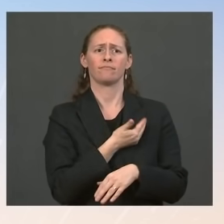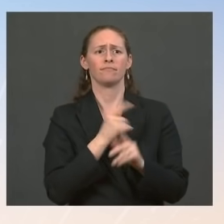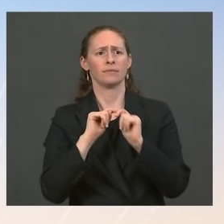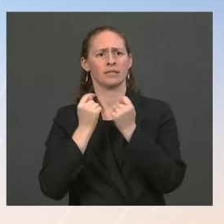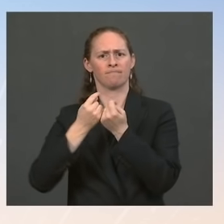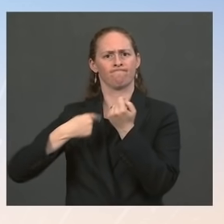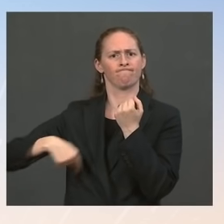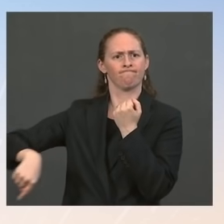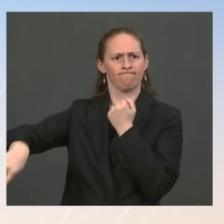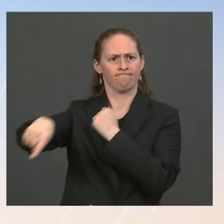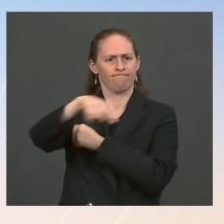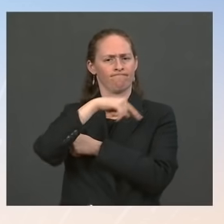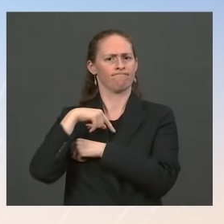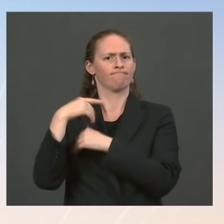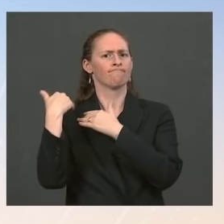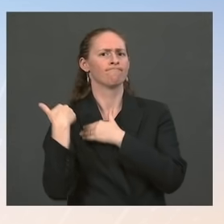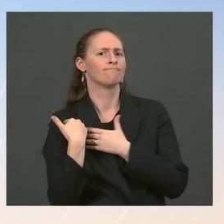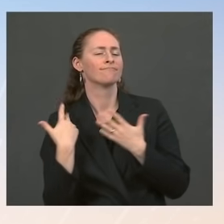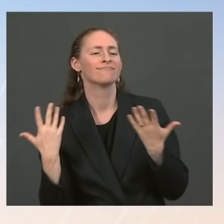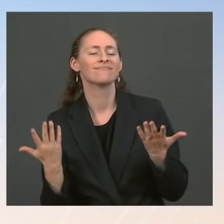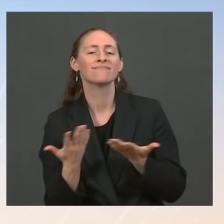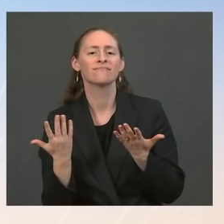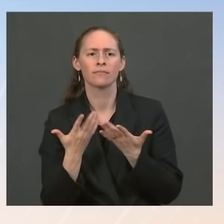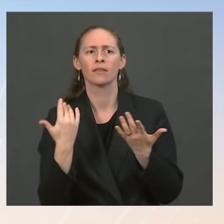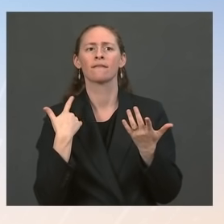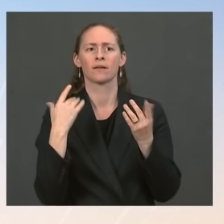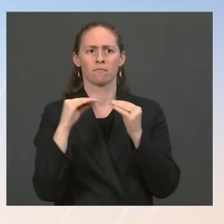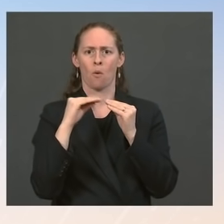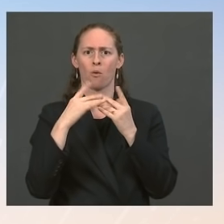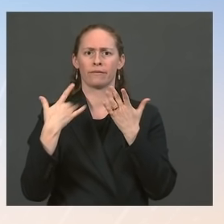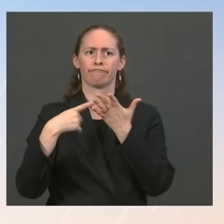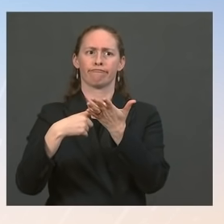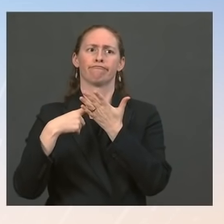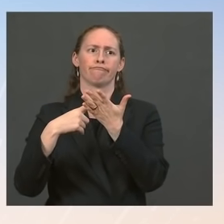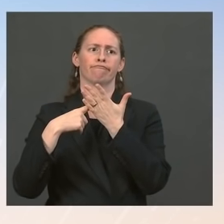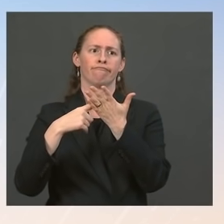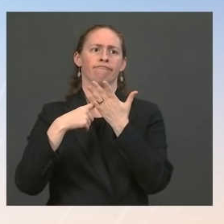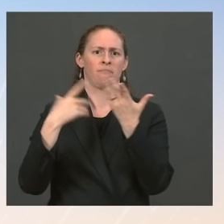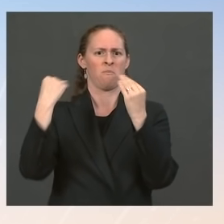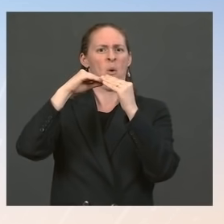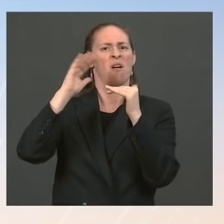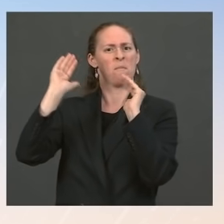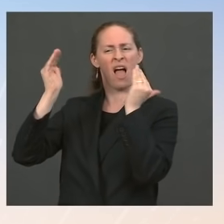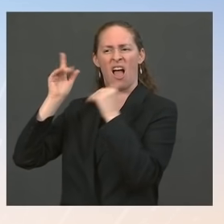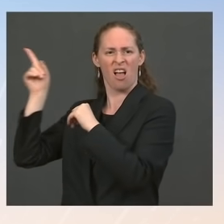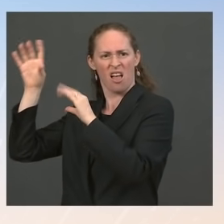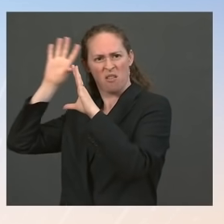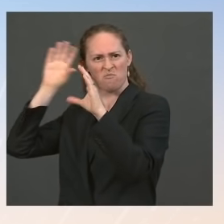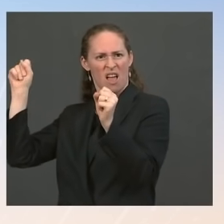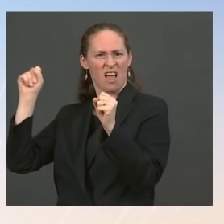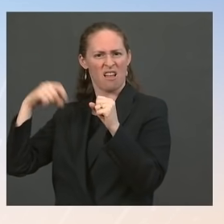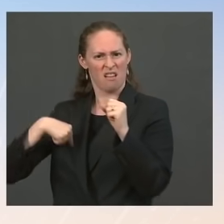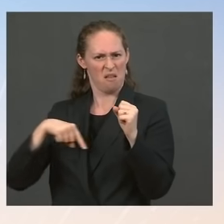have had even more conversations than the President -- to be expected. In September, we had over -- the White House senior staff